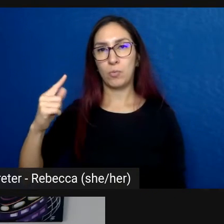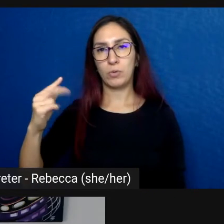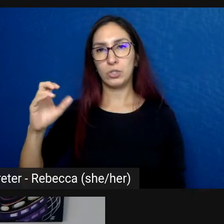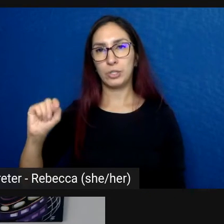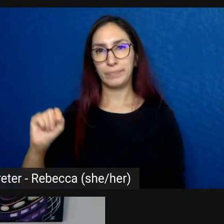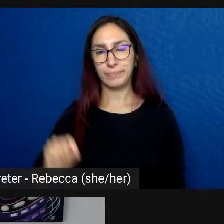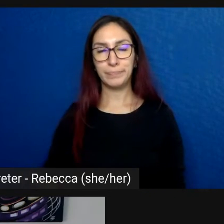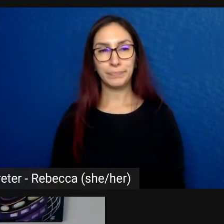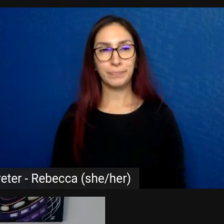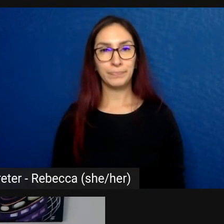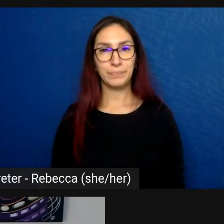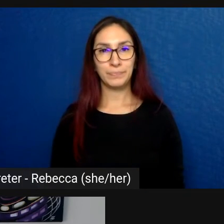Okay, great.